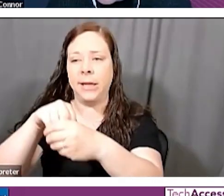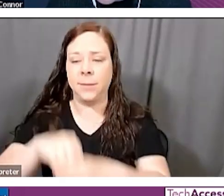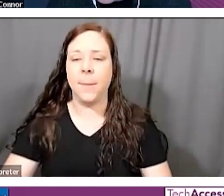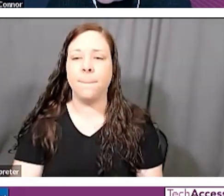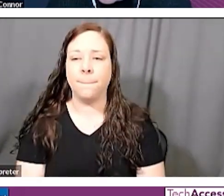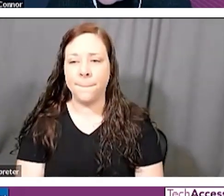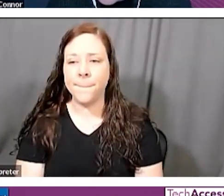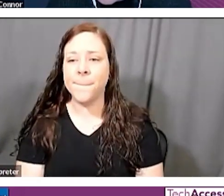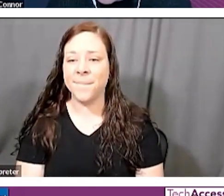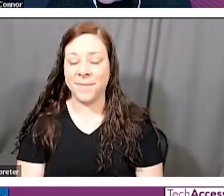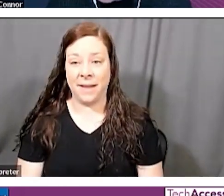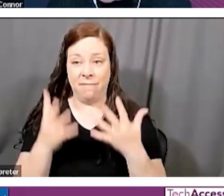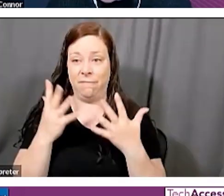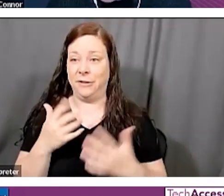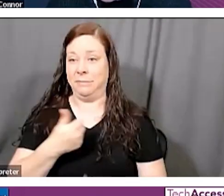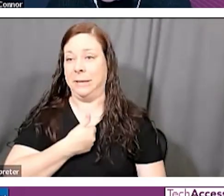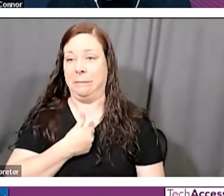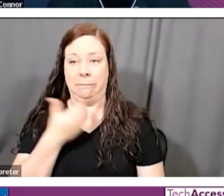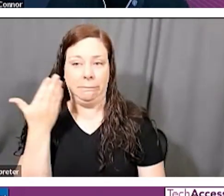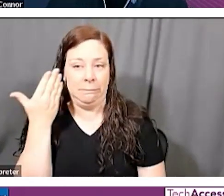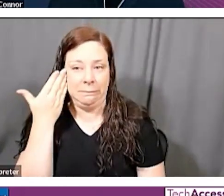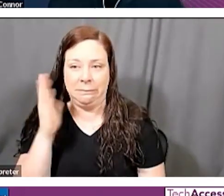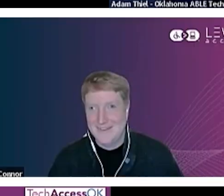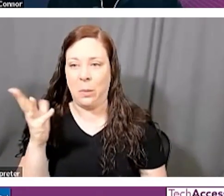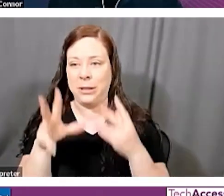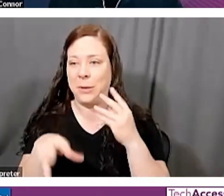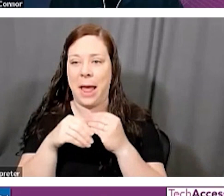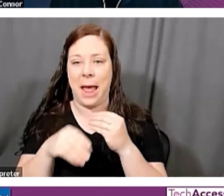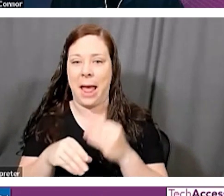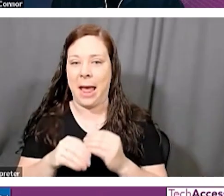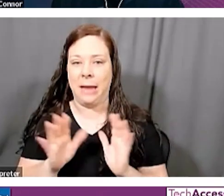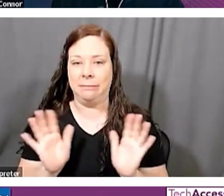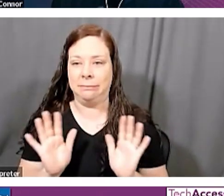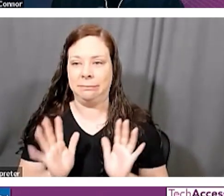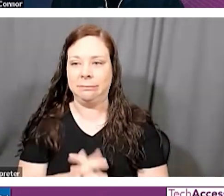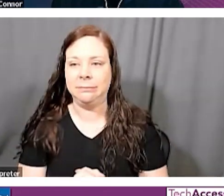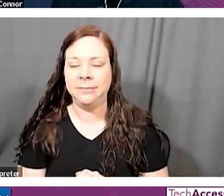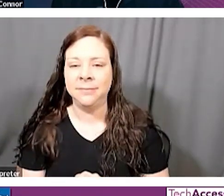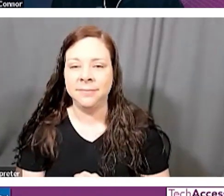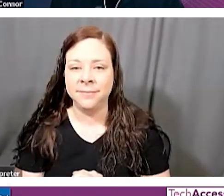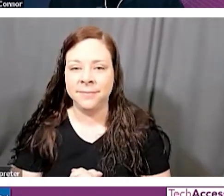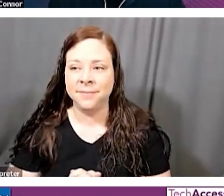Yeah, unfortunately, I don't have much else (chuckles) to provide on that. - That's okay. What other questions do we have?